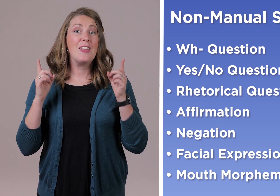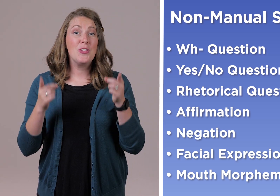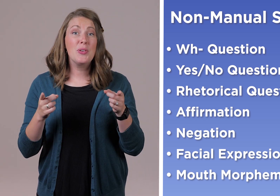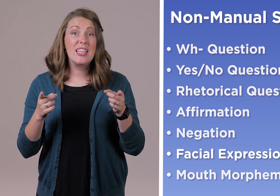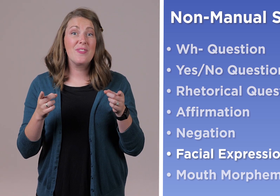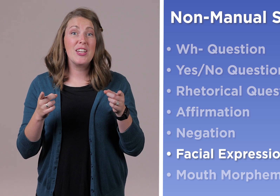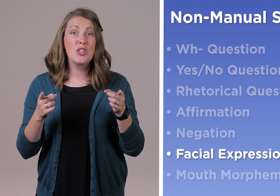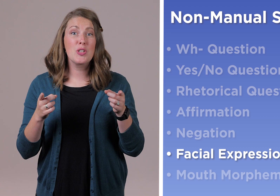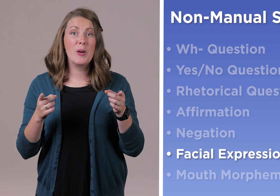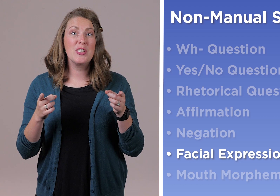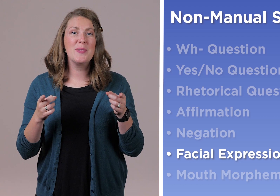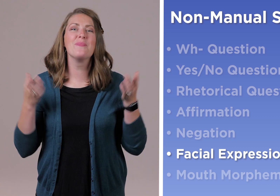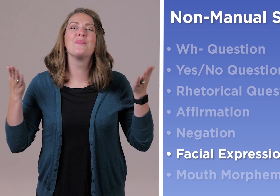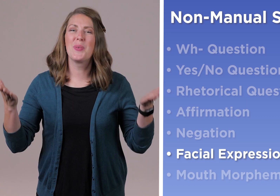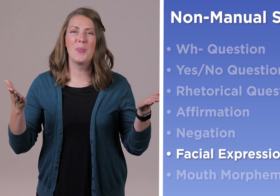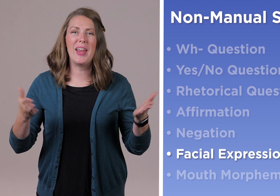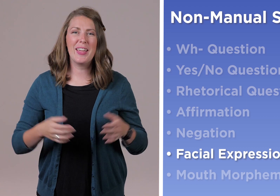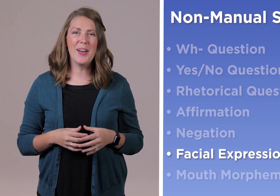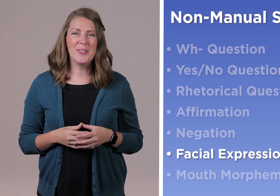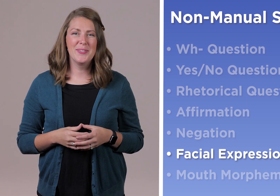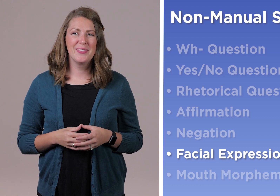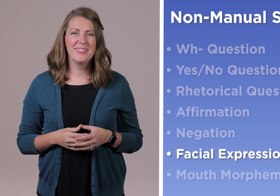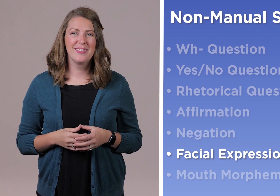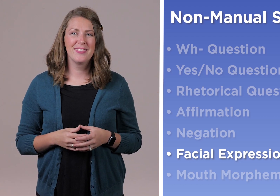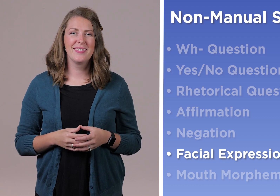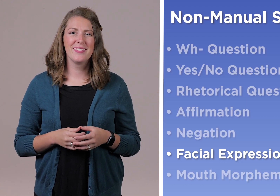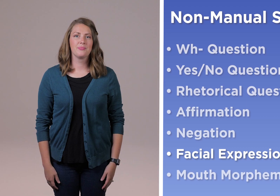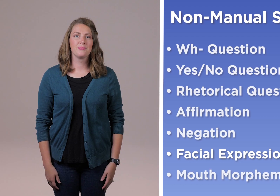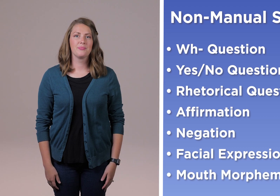If you guess facial expression, way to go!